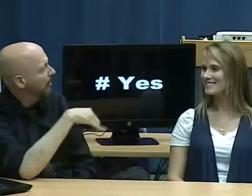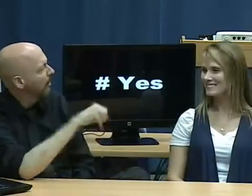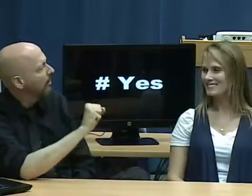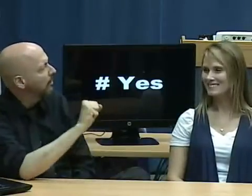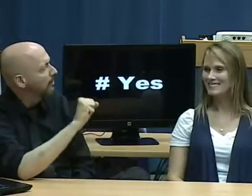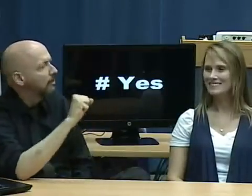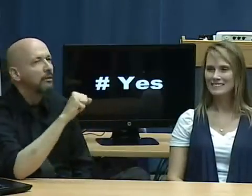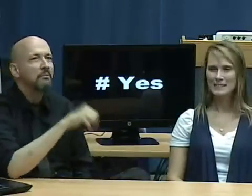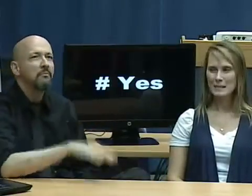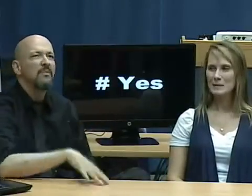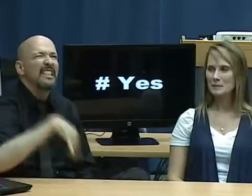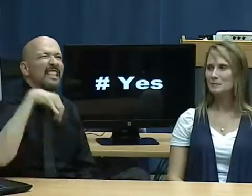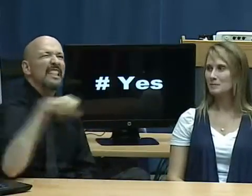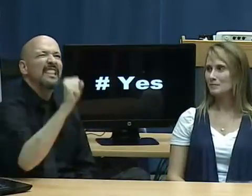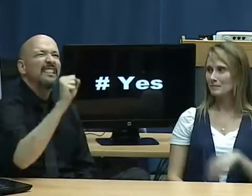#YES